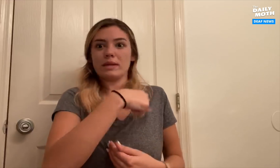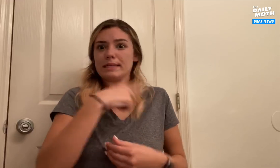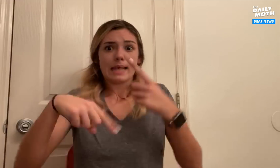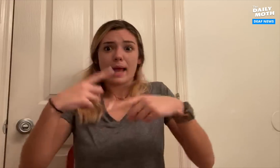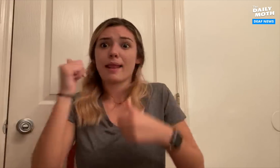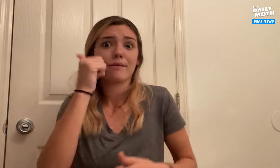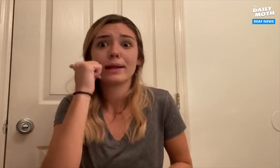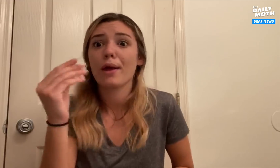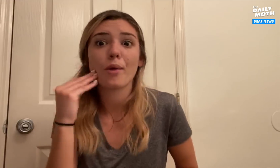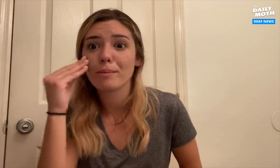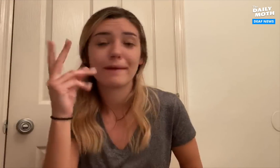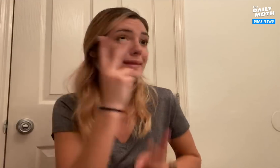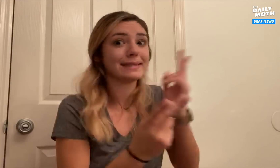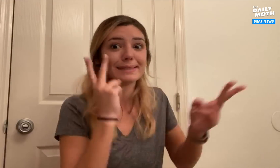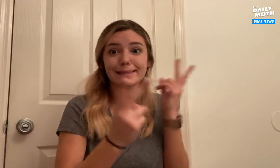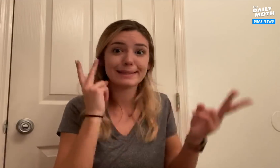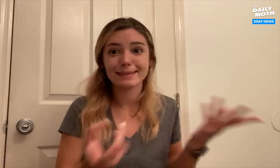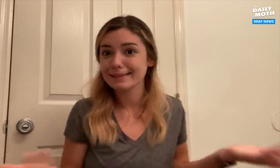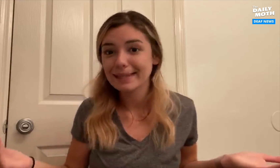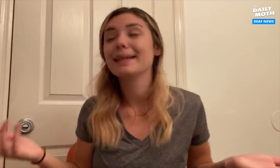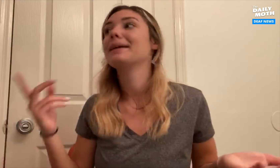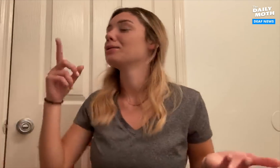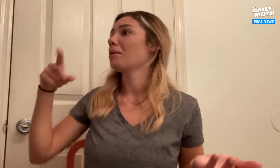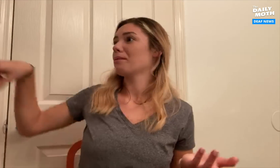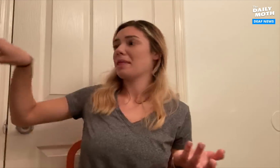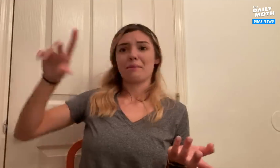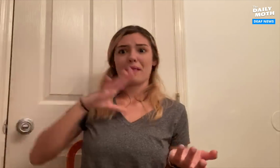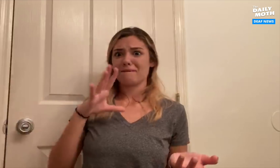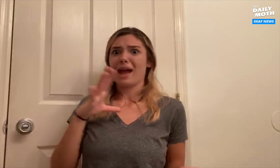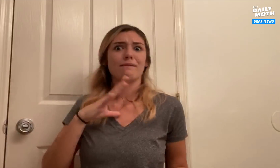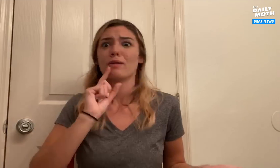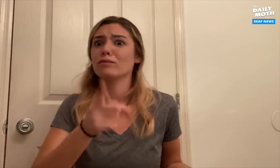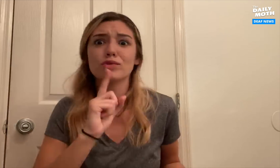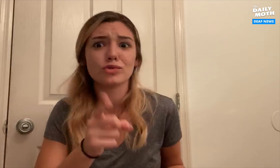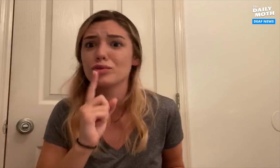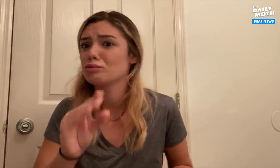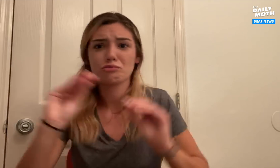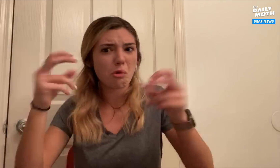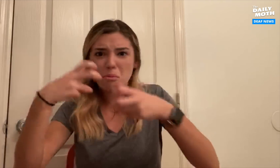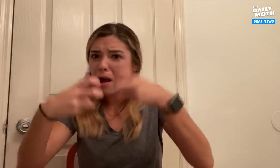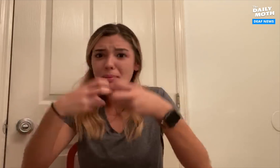the policy and that Bloomberg was against the monitoring.